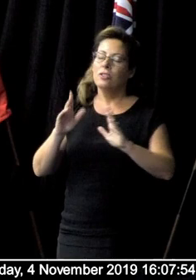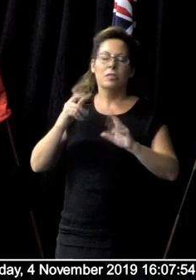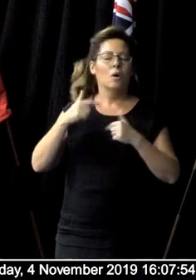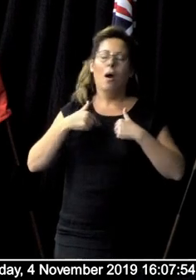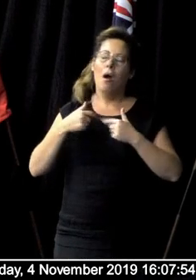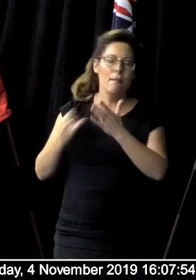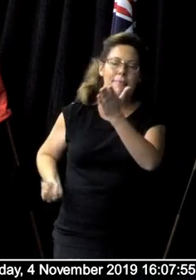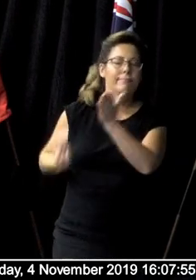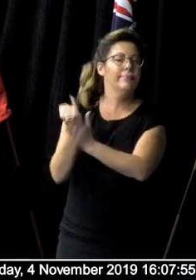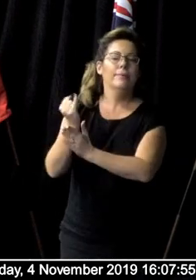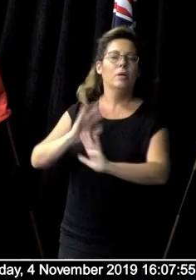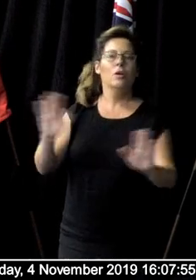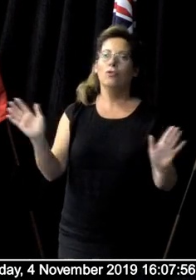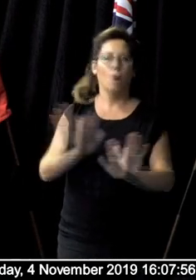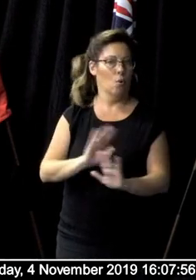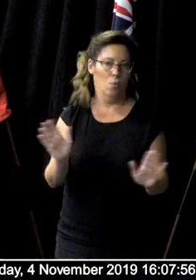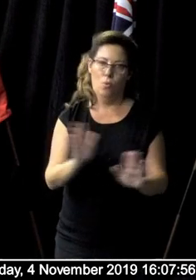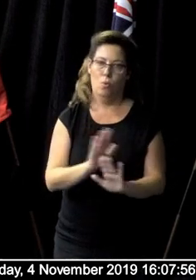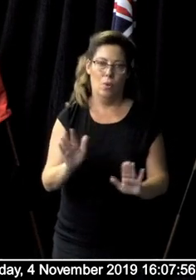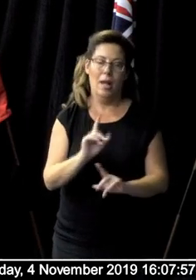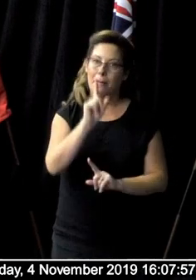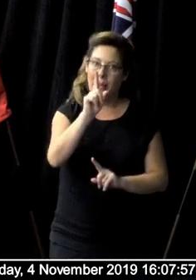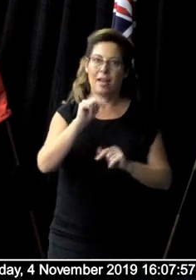It is about the future that we want to see.